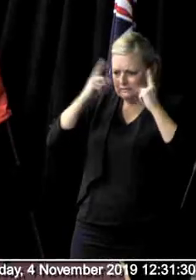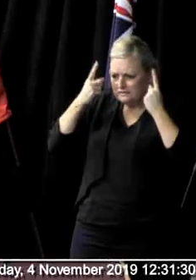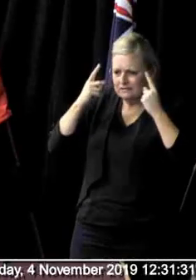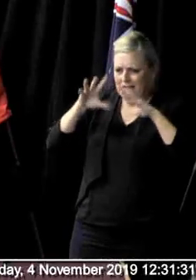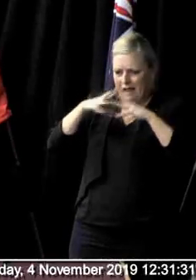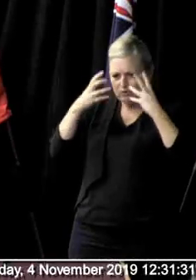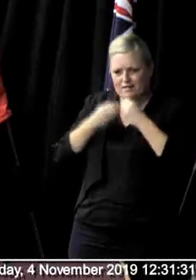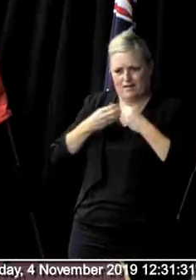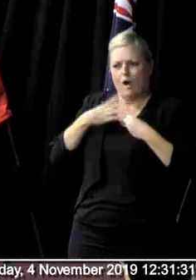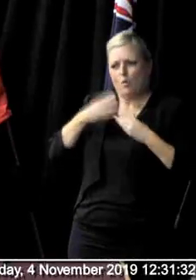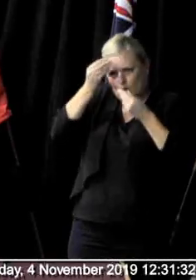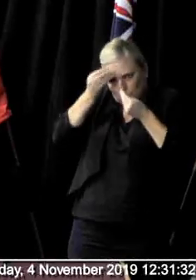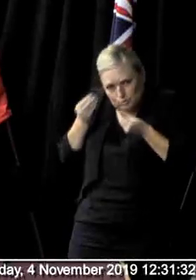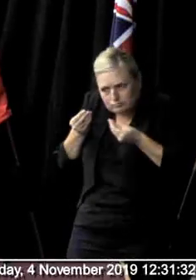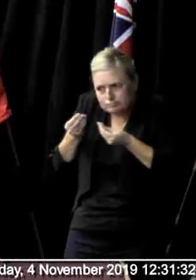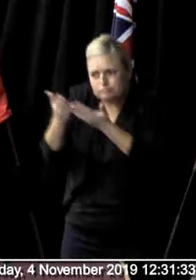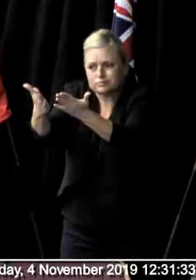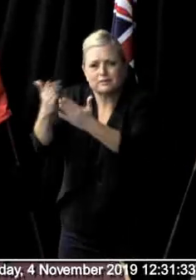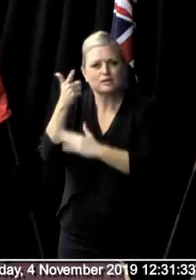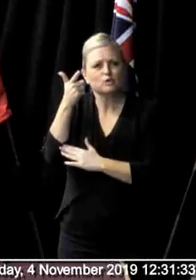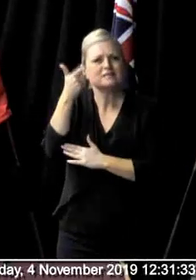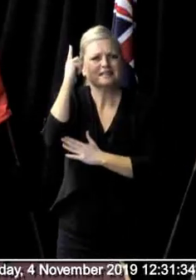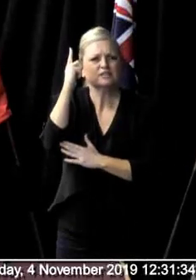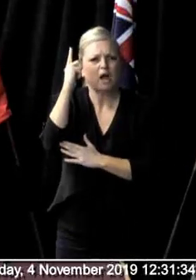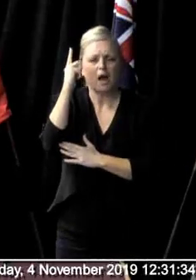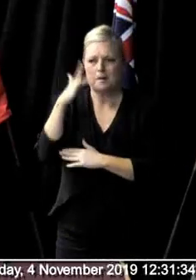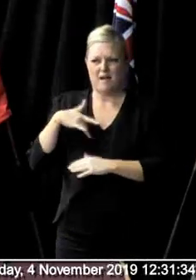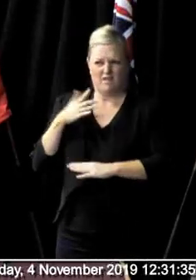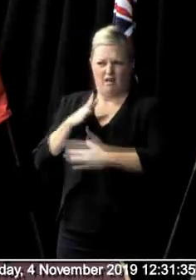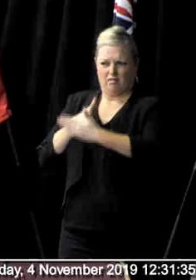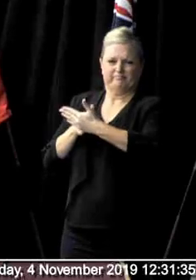[REDACTED] was safe at school, but it was rejected that, you know, that it was my